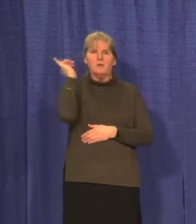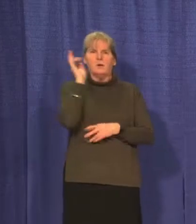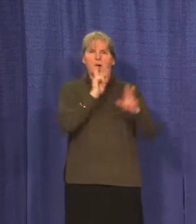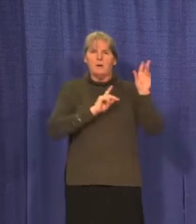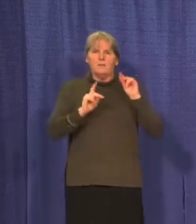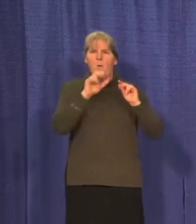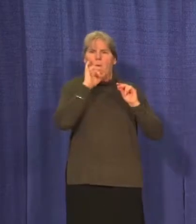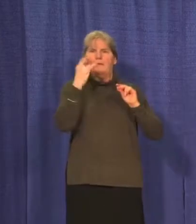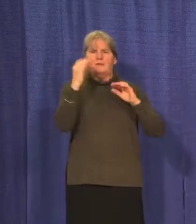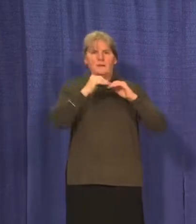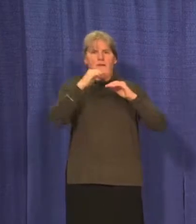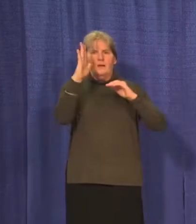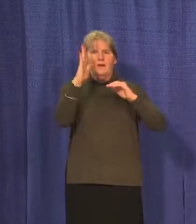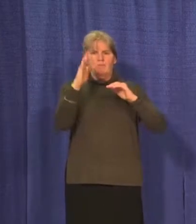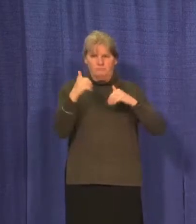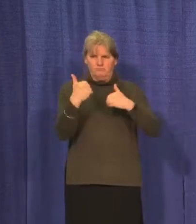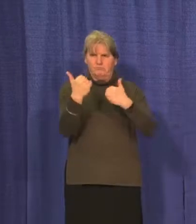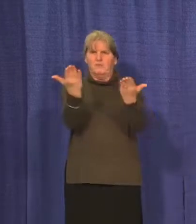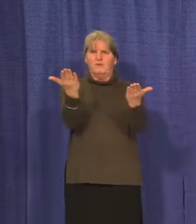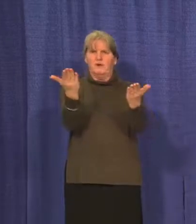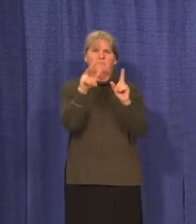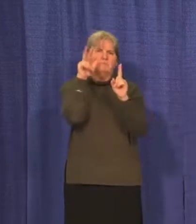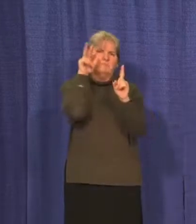adult Yukoners over the age of 18 will be able to book an